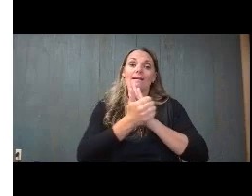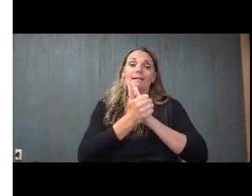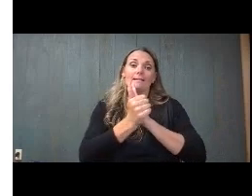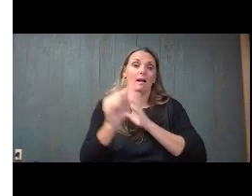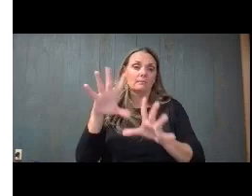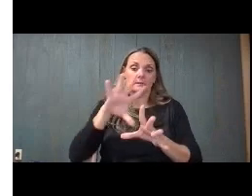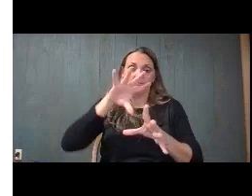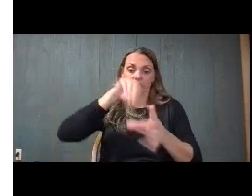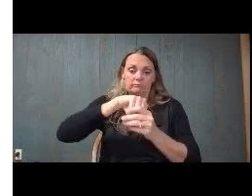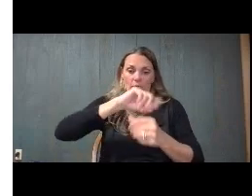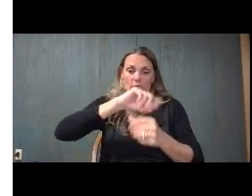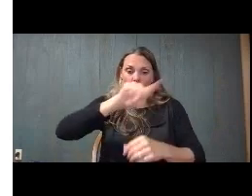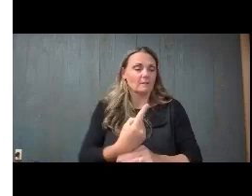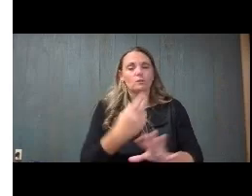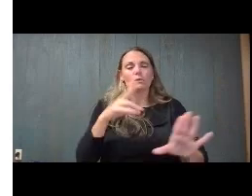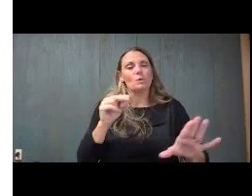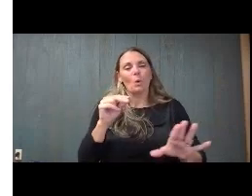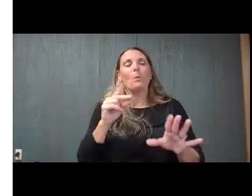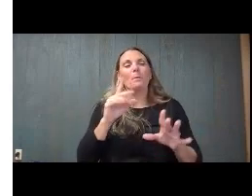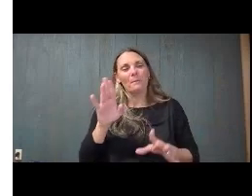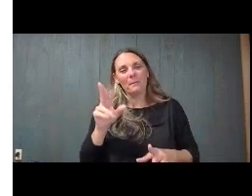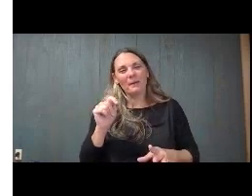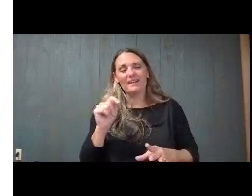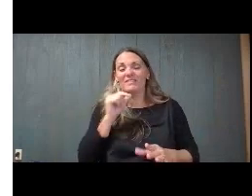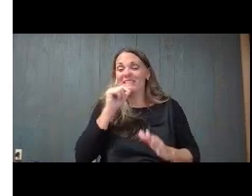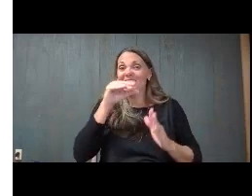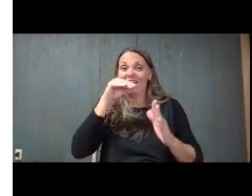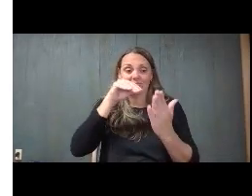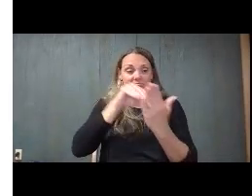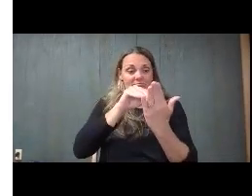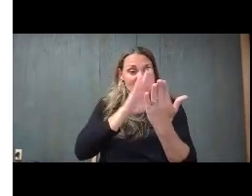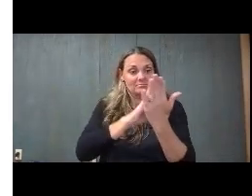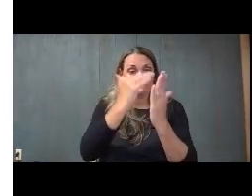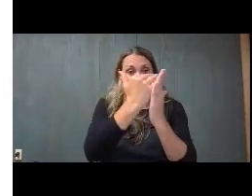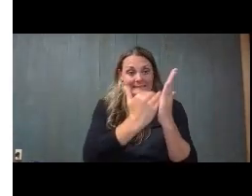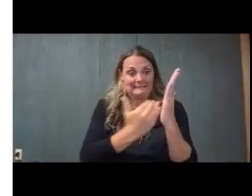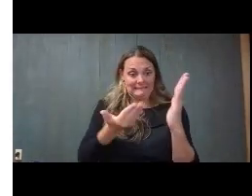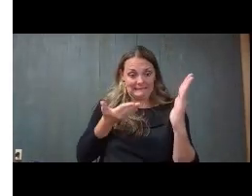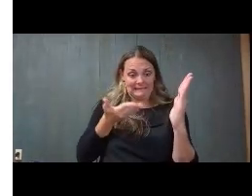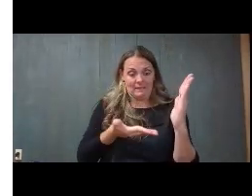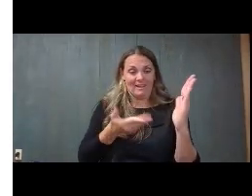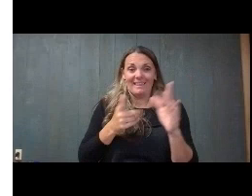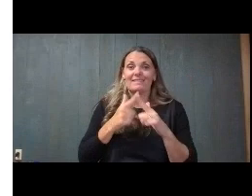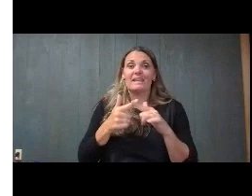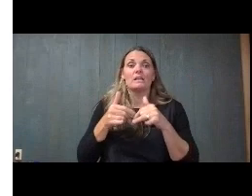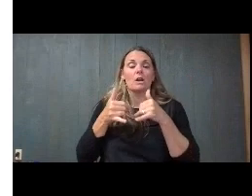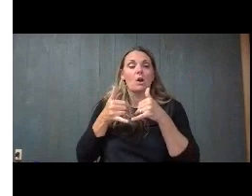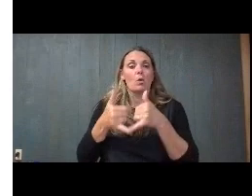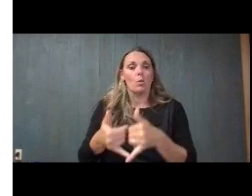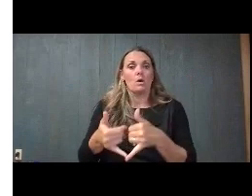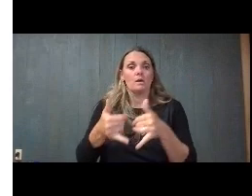but if it's not listed on the training guide, then awarded. Contractors are required